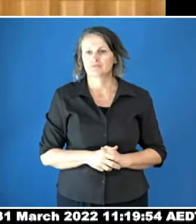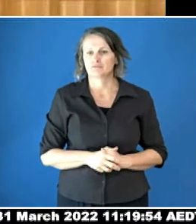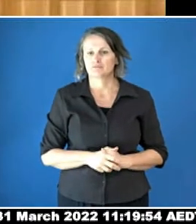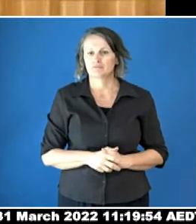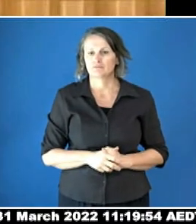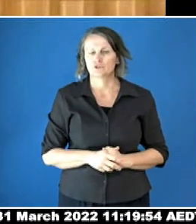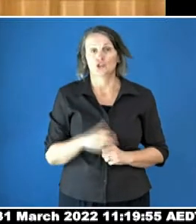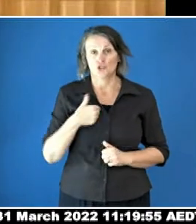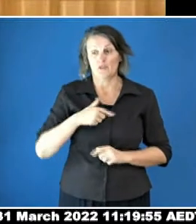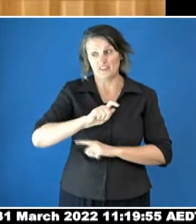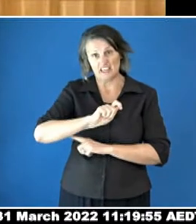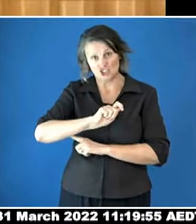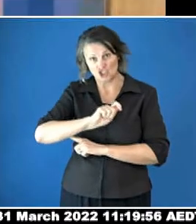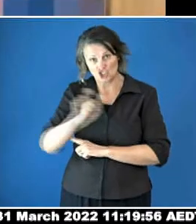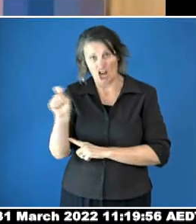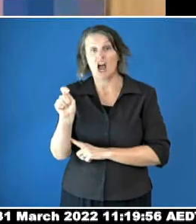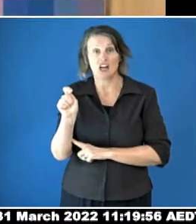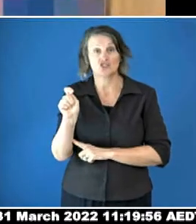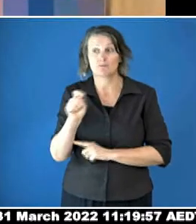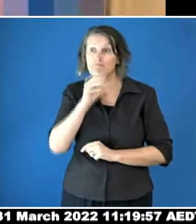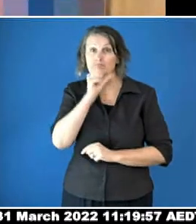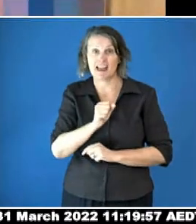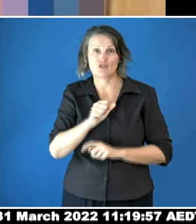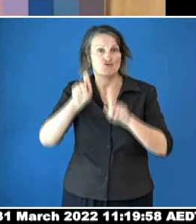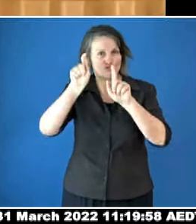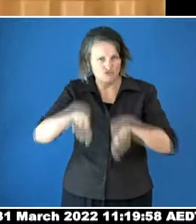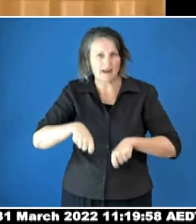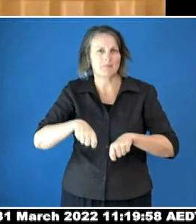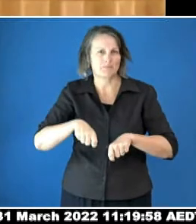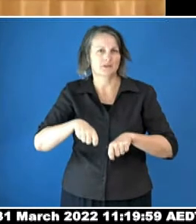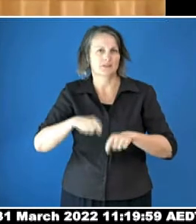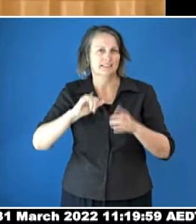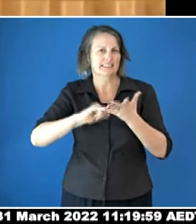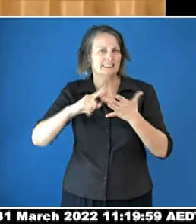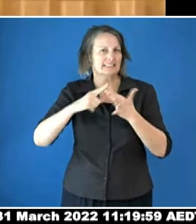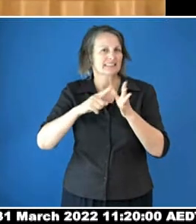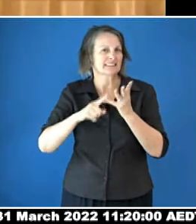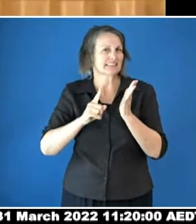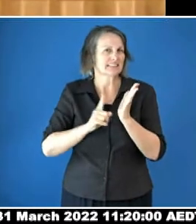Yes. MS EASTMAN: And you say the perpetrator was charged with rape and carnal knowledge of a person with an impairment of the mind.